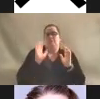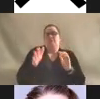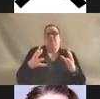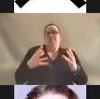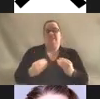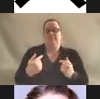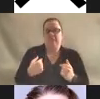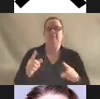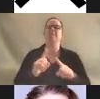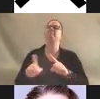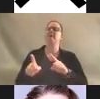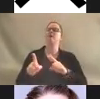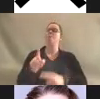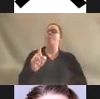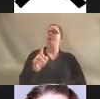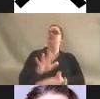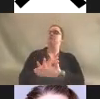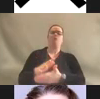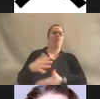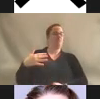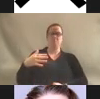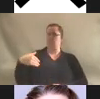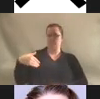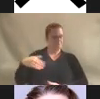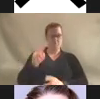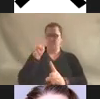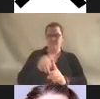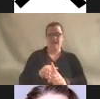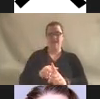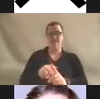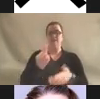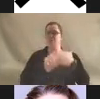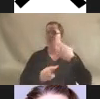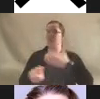But the one school I did not get into was the University of California, Berkeley.